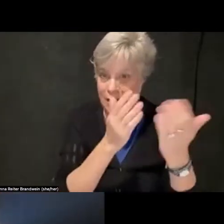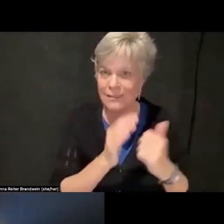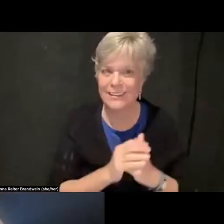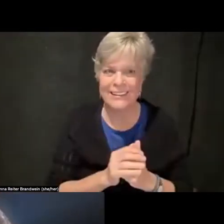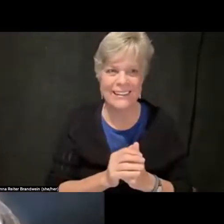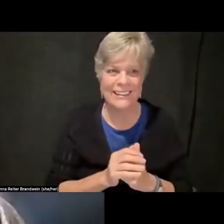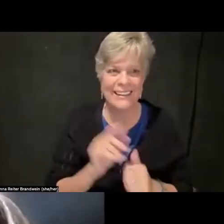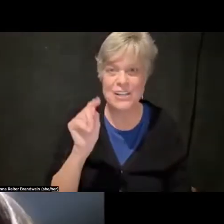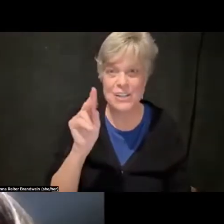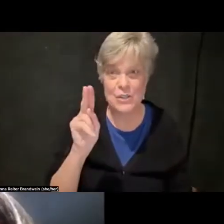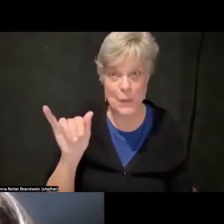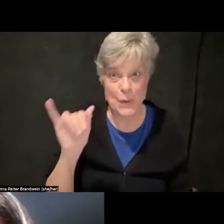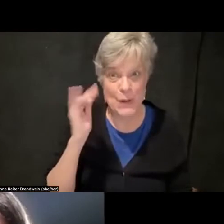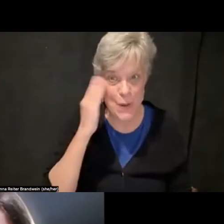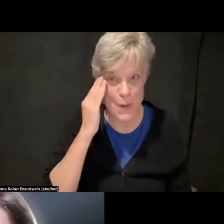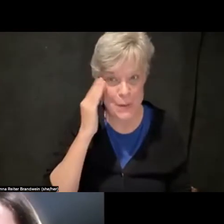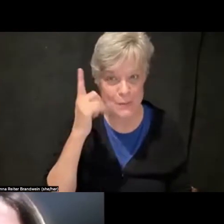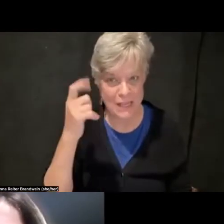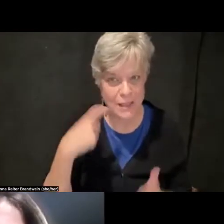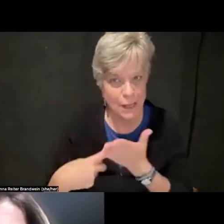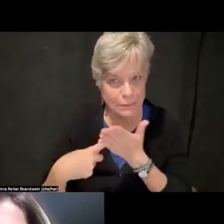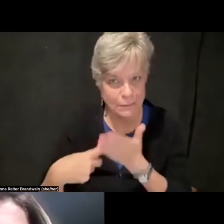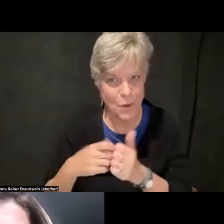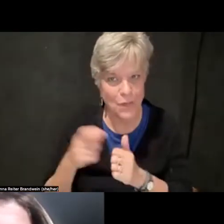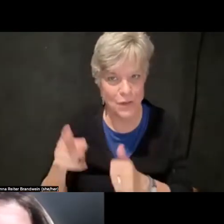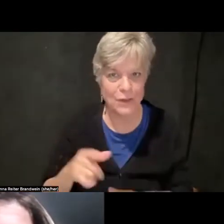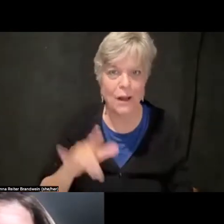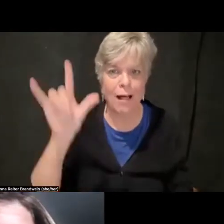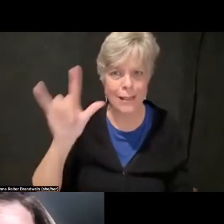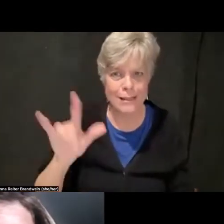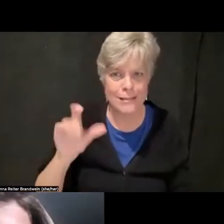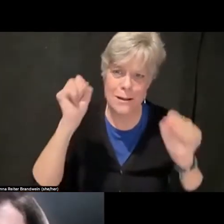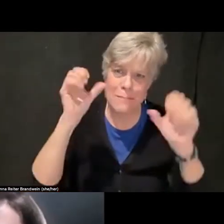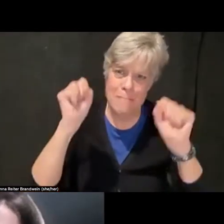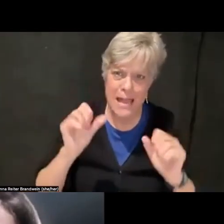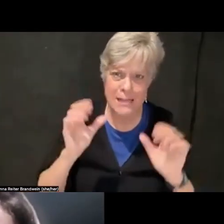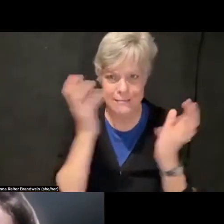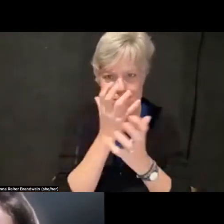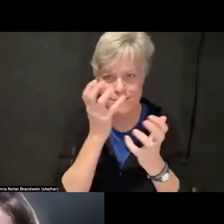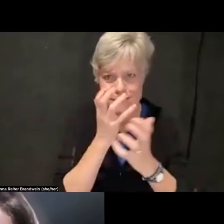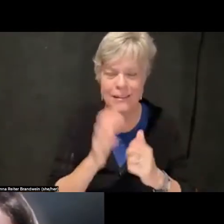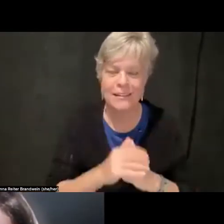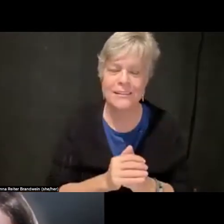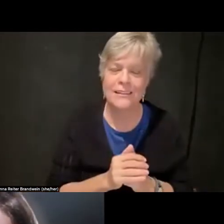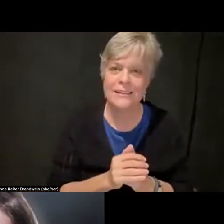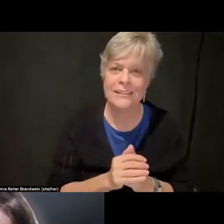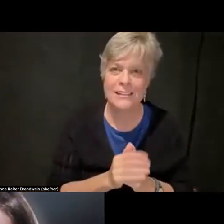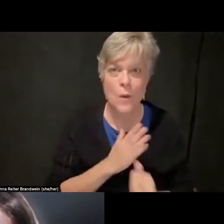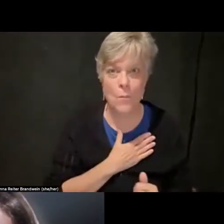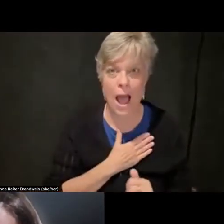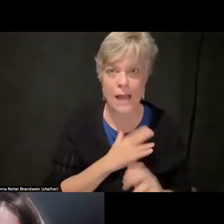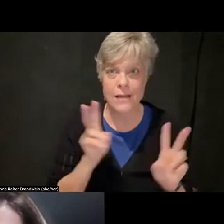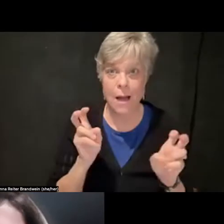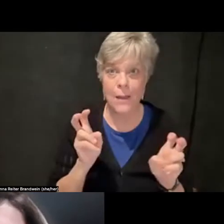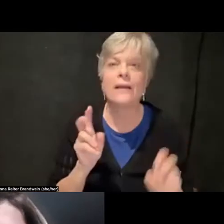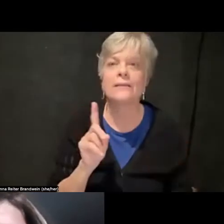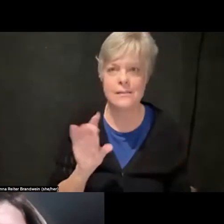So Liz, amazing. It's interesting that a lot of ideas are things